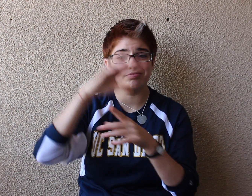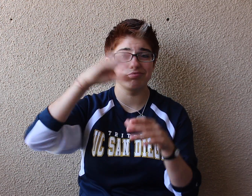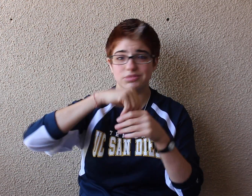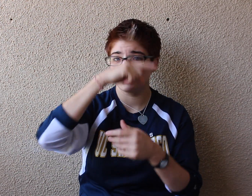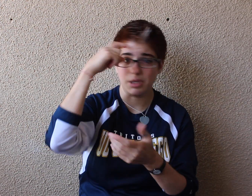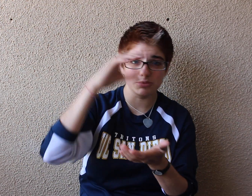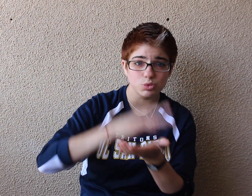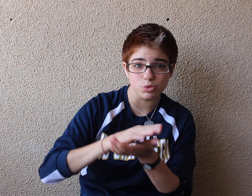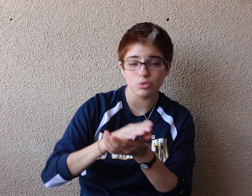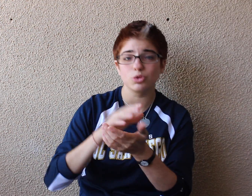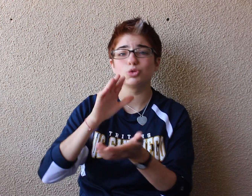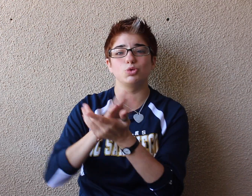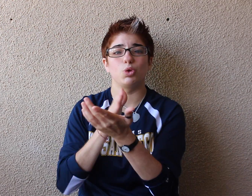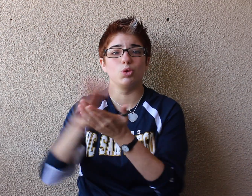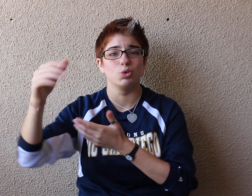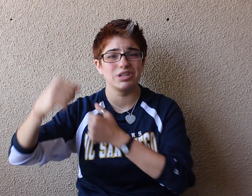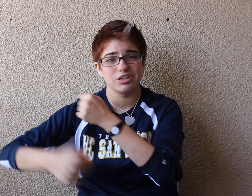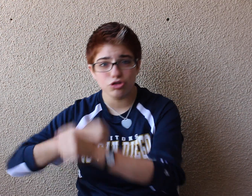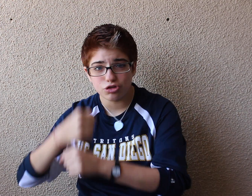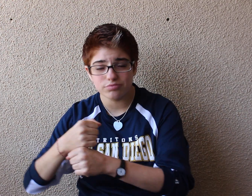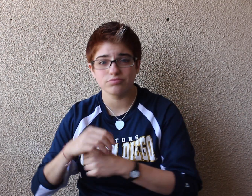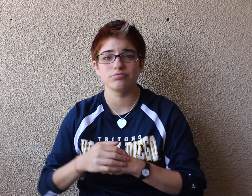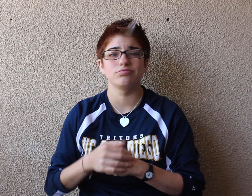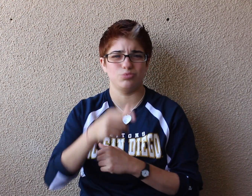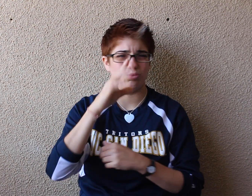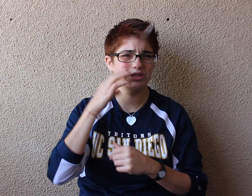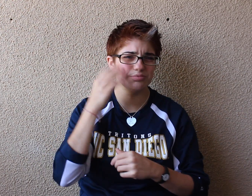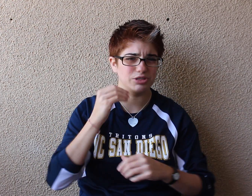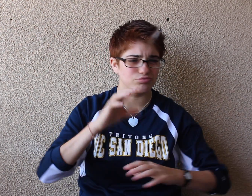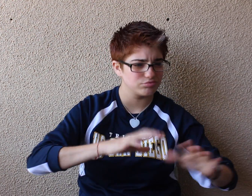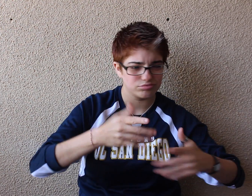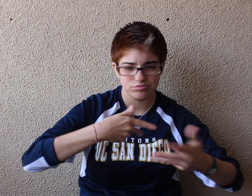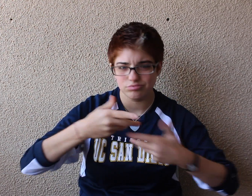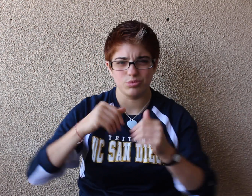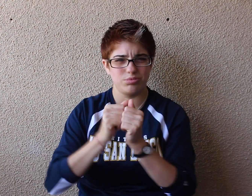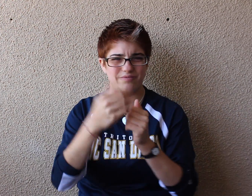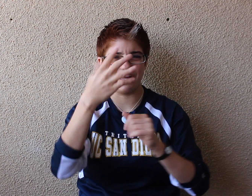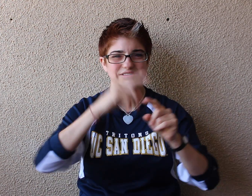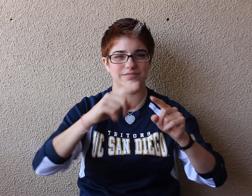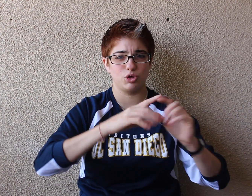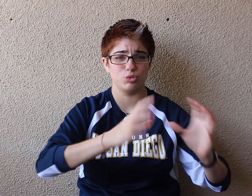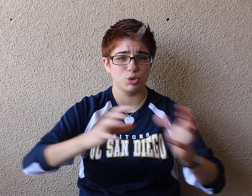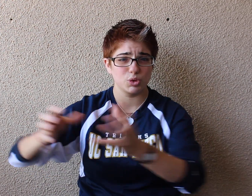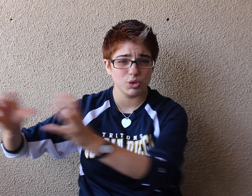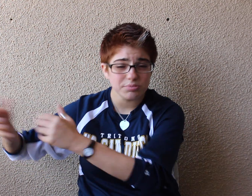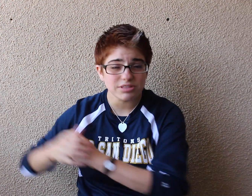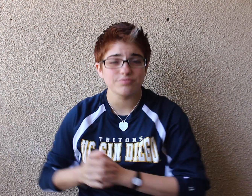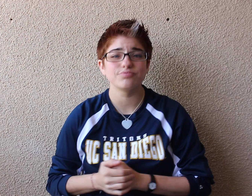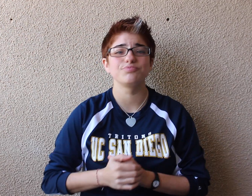throughout summer school and regular school year, which means you will interact with 5 different groups of students.